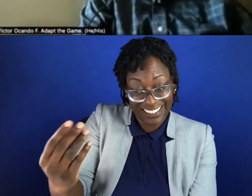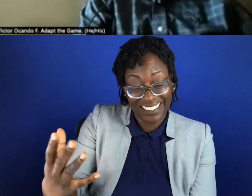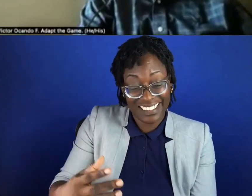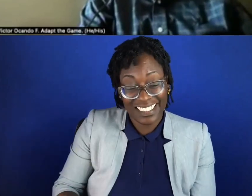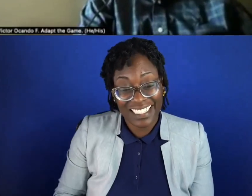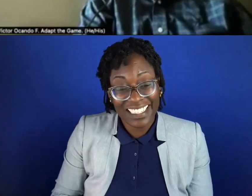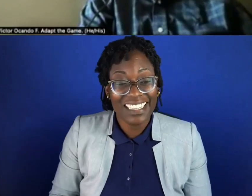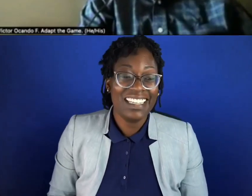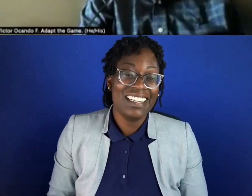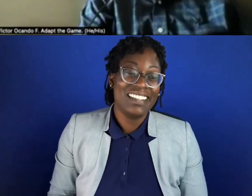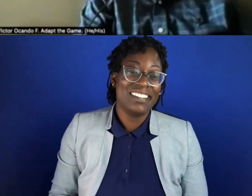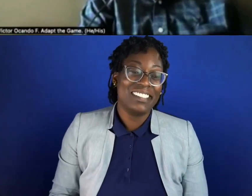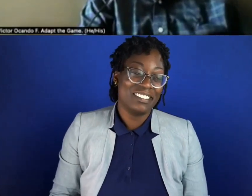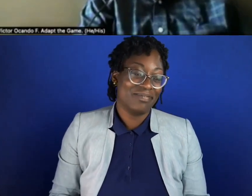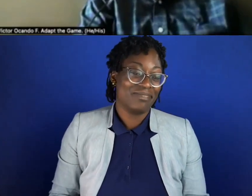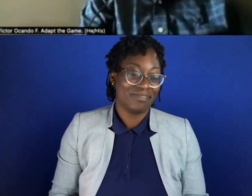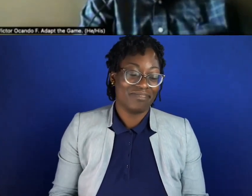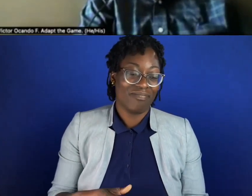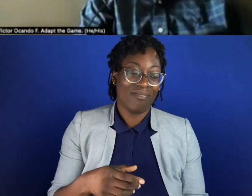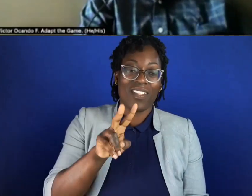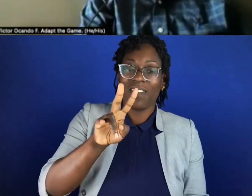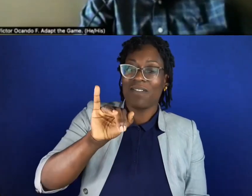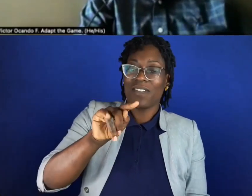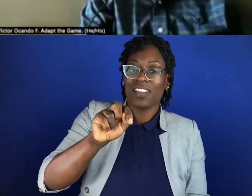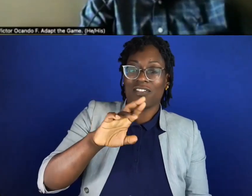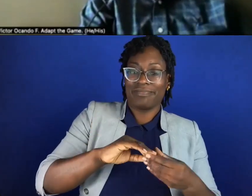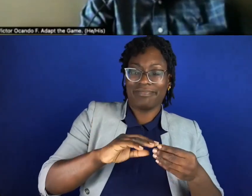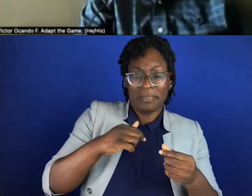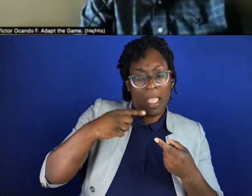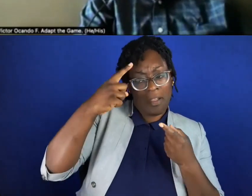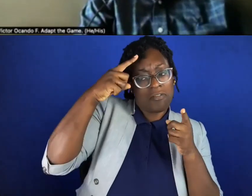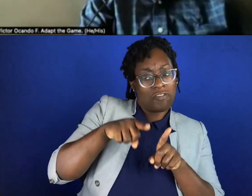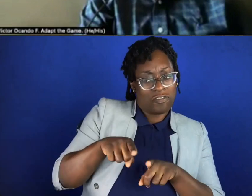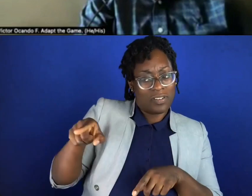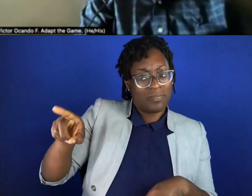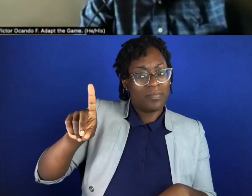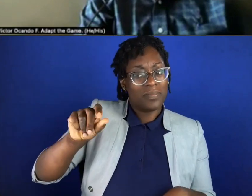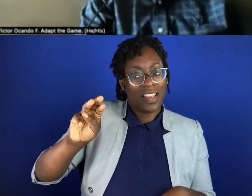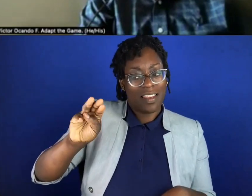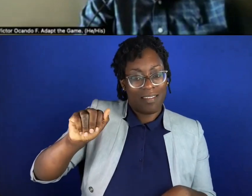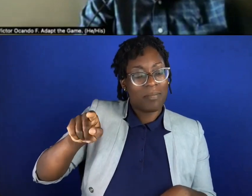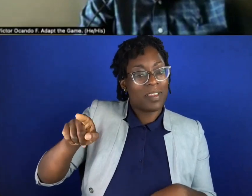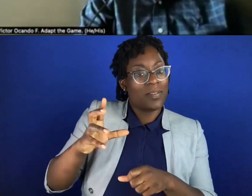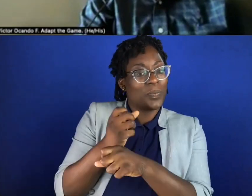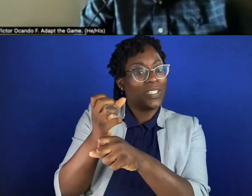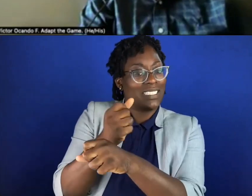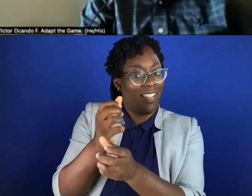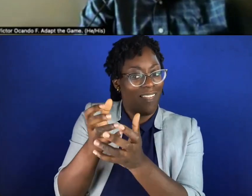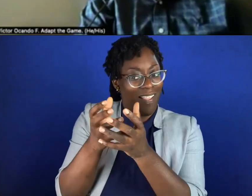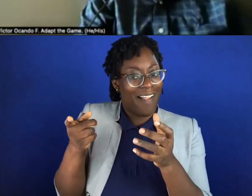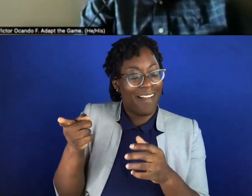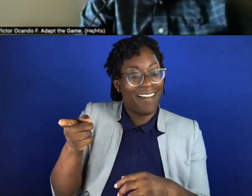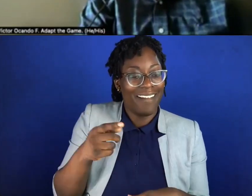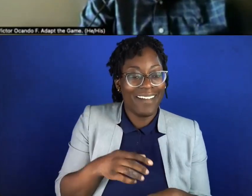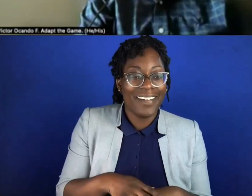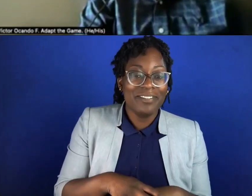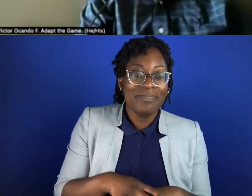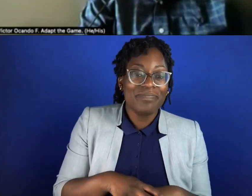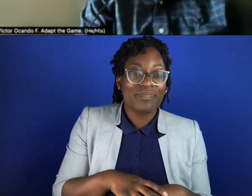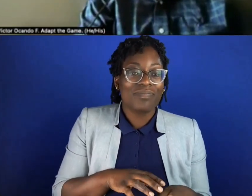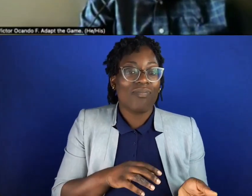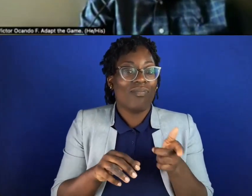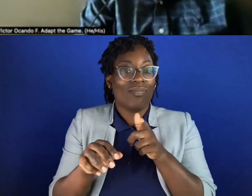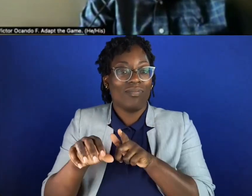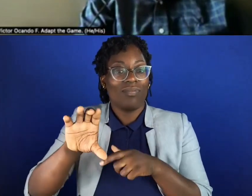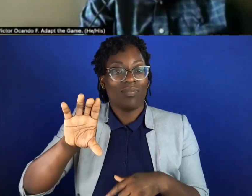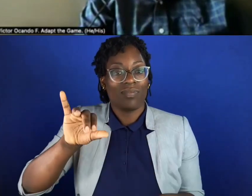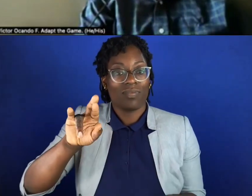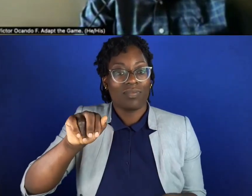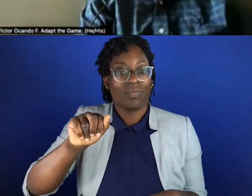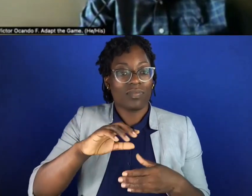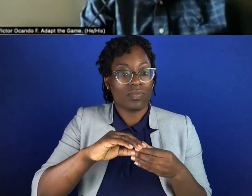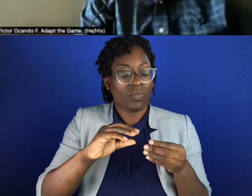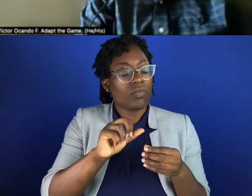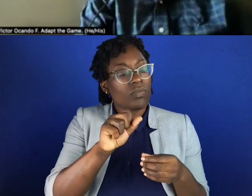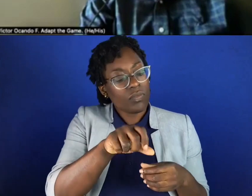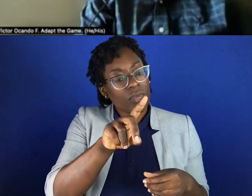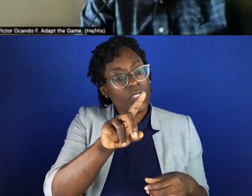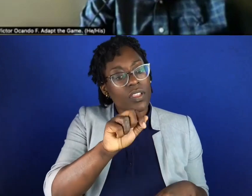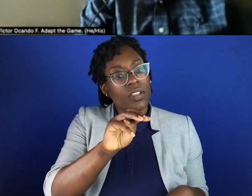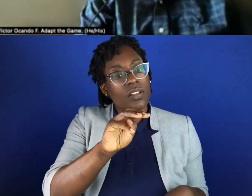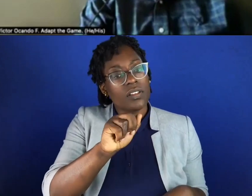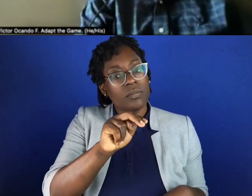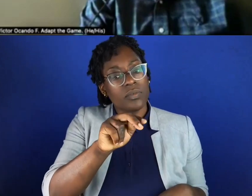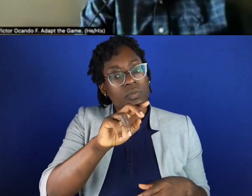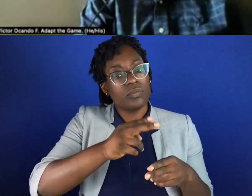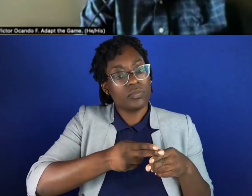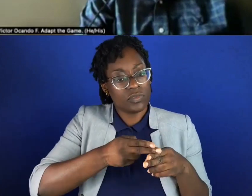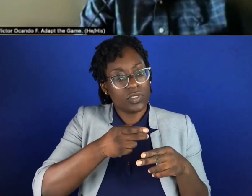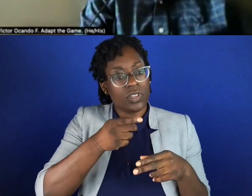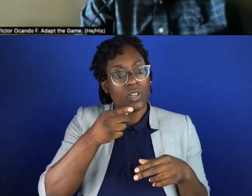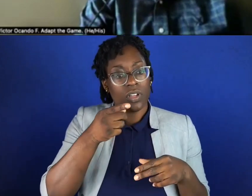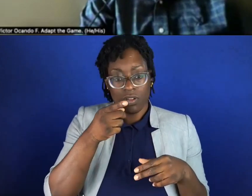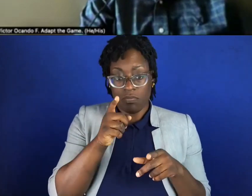Daman, you shared a perspective about mentorship where you are the mentor for your students